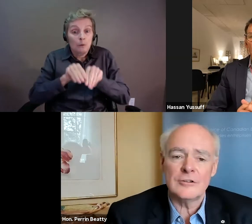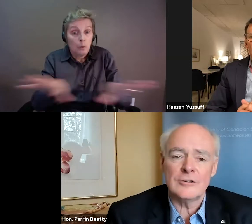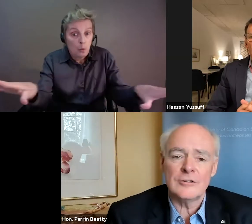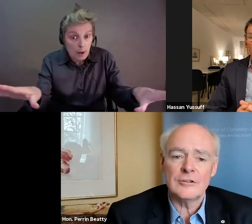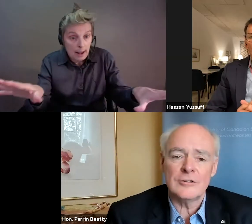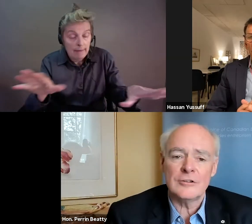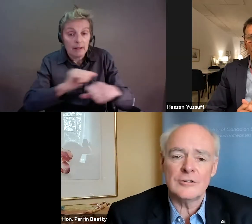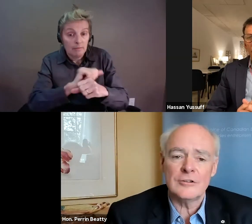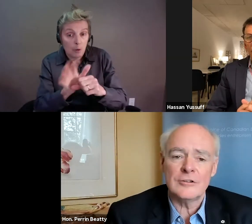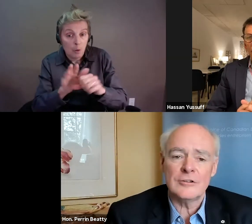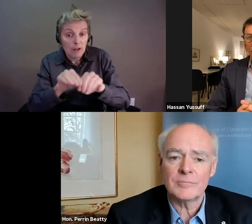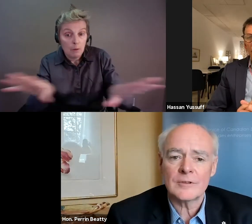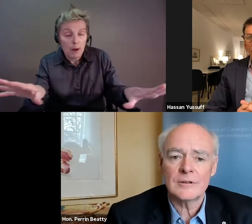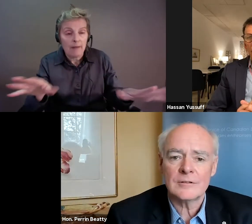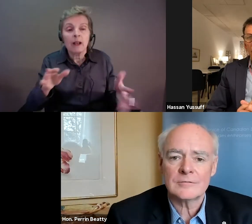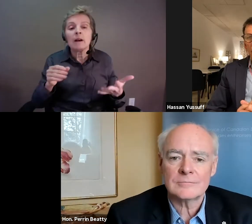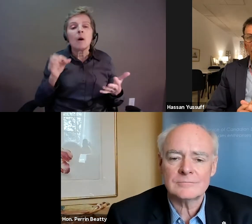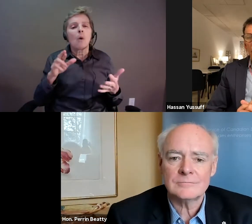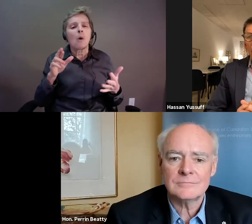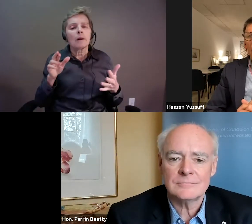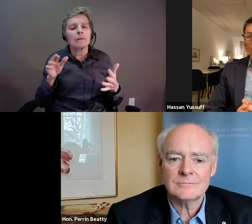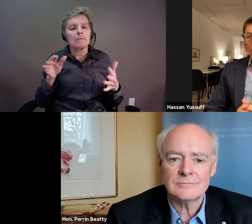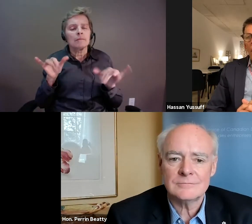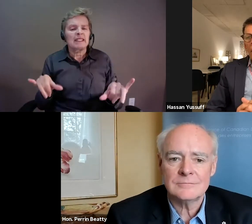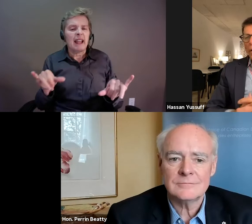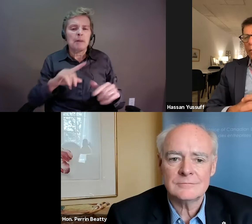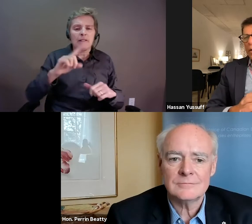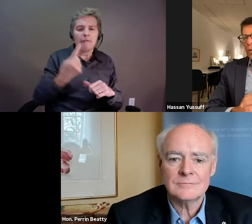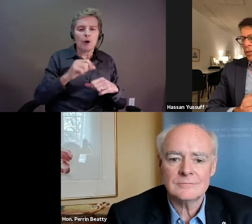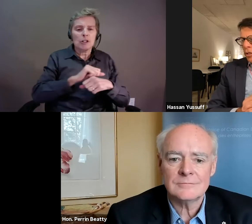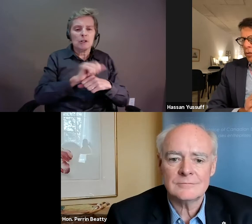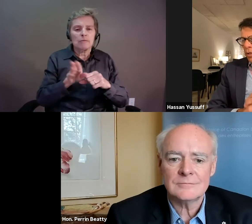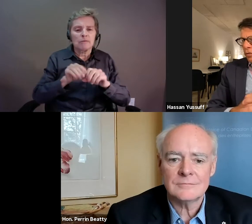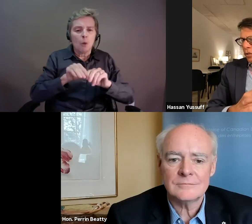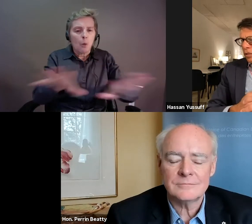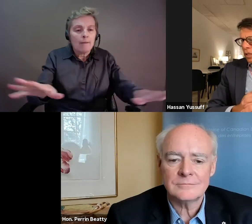a continuation of where we were before? Well, thank you Perrin and good to see you and of course,